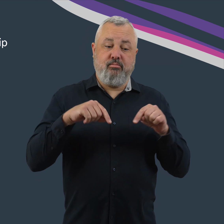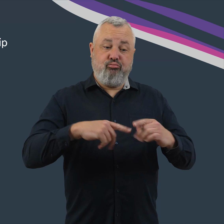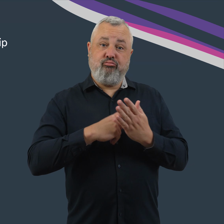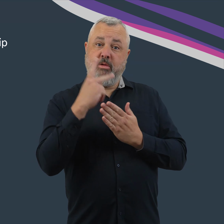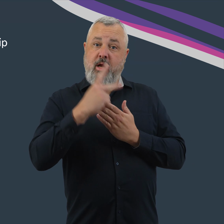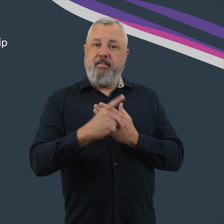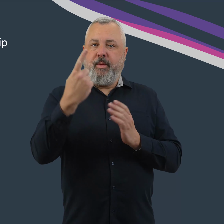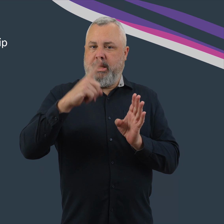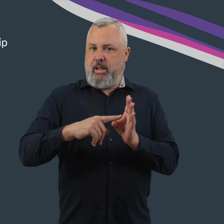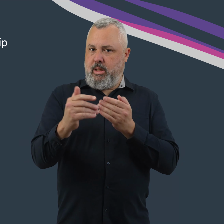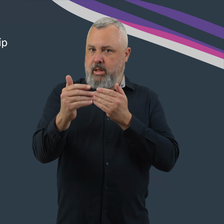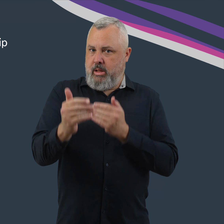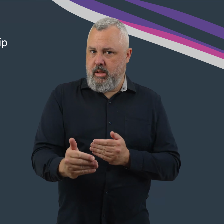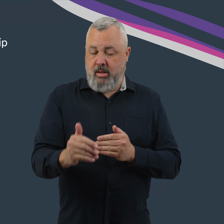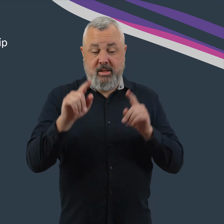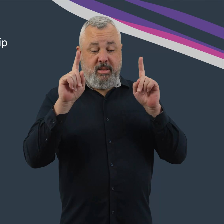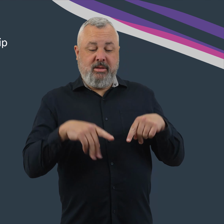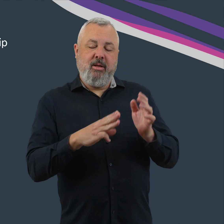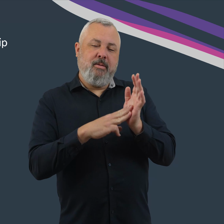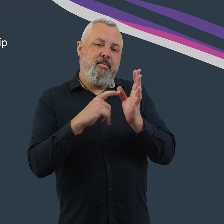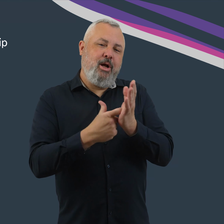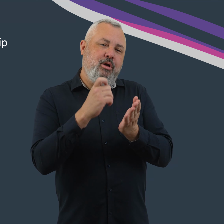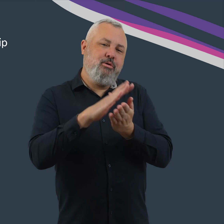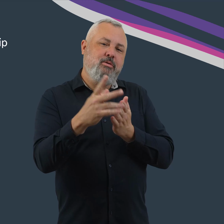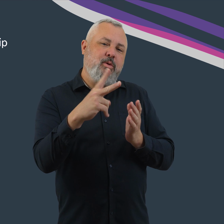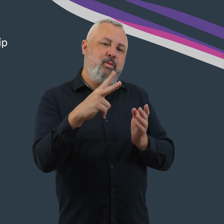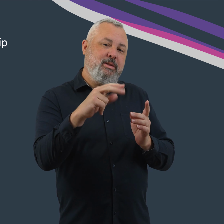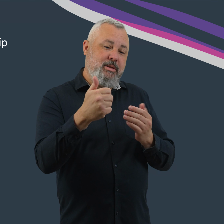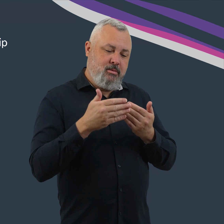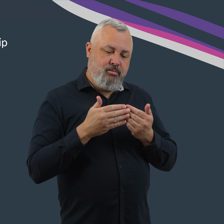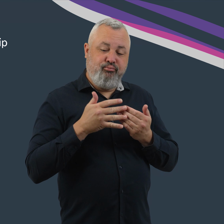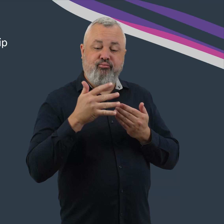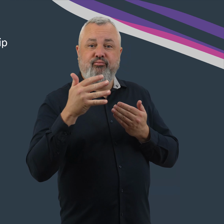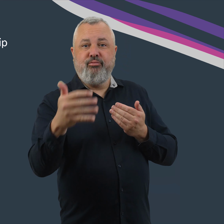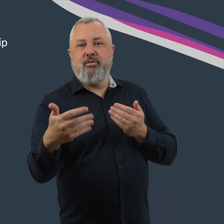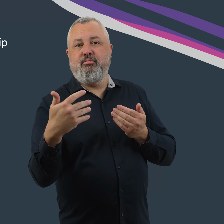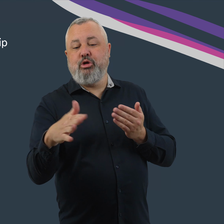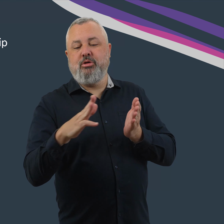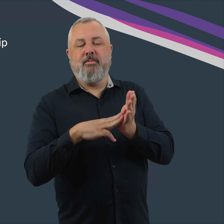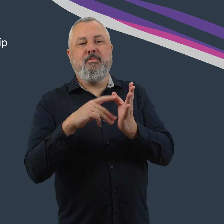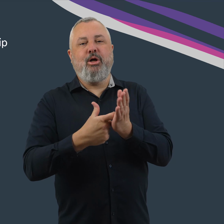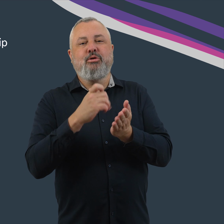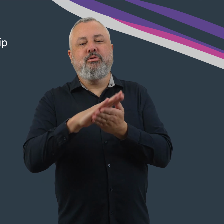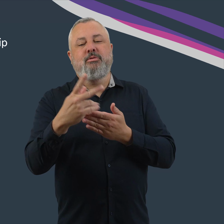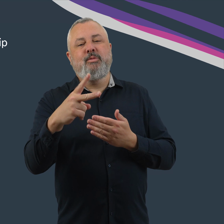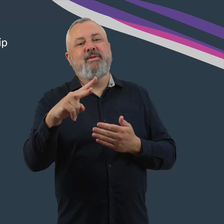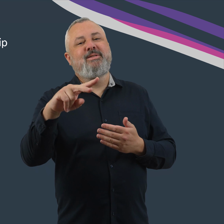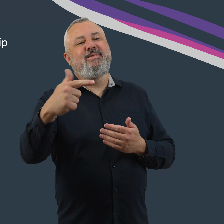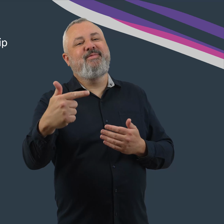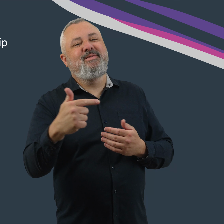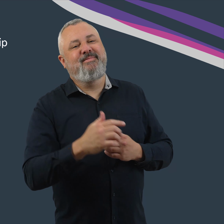This is a one-year program, commencing in March 2026 and running to March 2027.